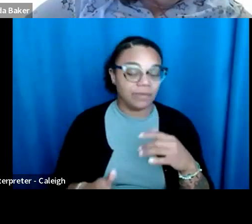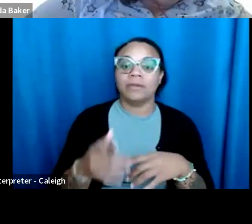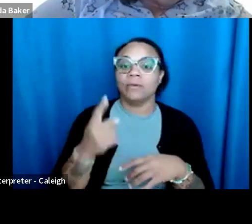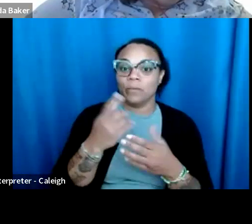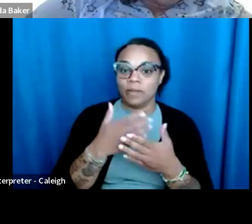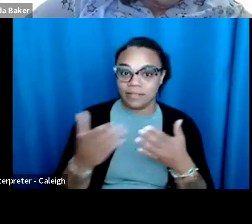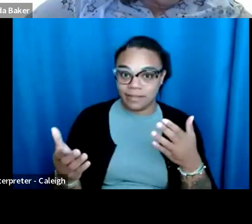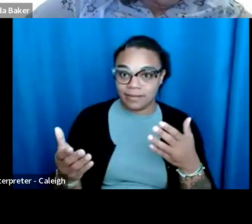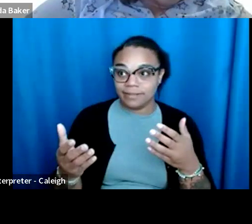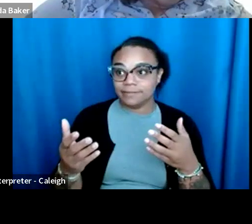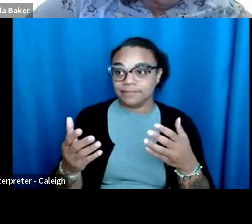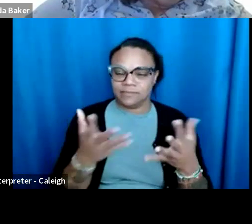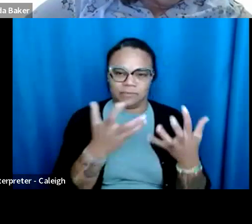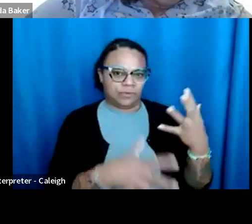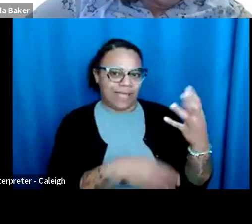Kind of building off what everyone has said,